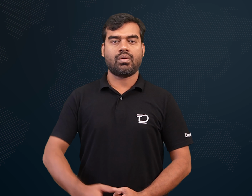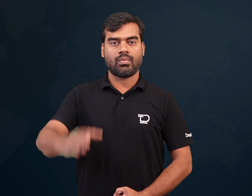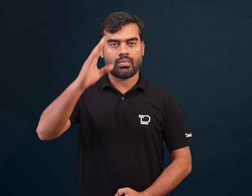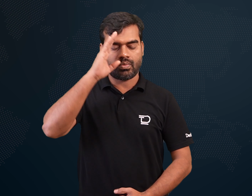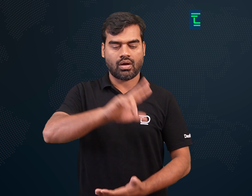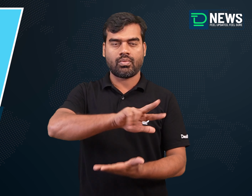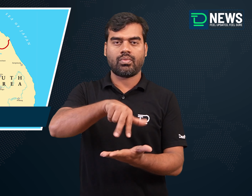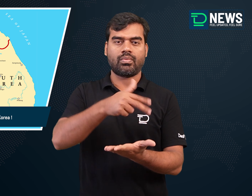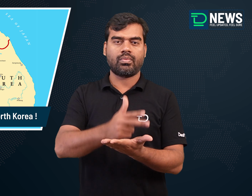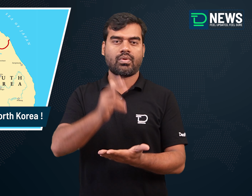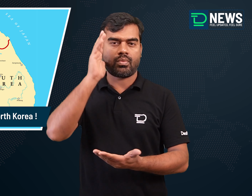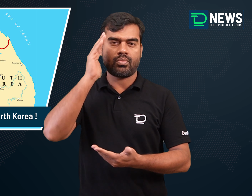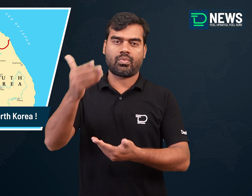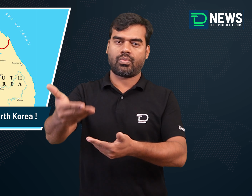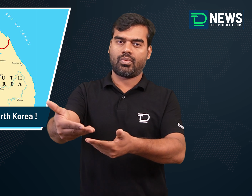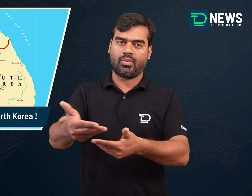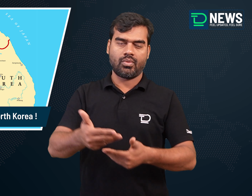Hi, welcome to Deaf Talks News.